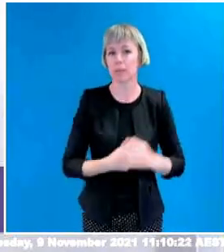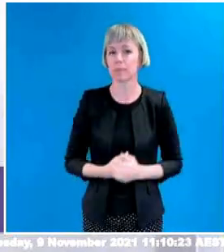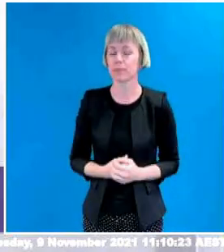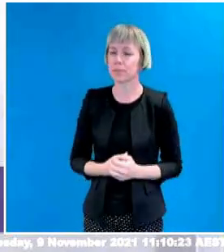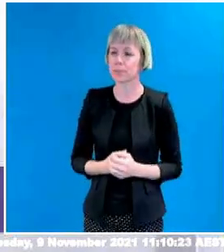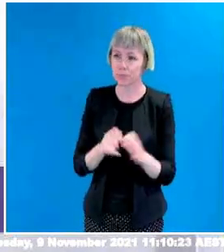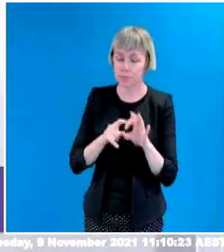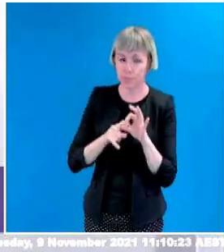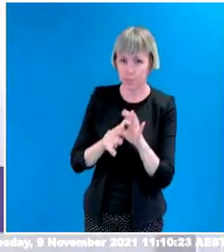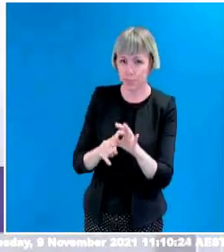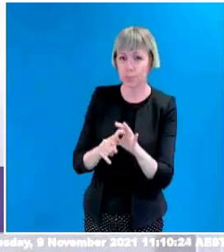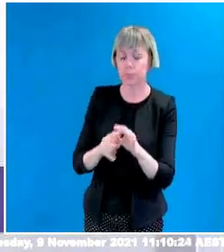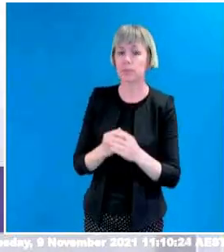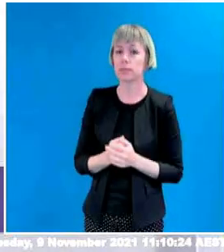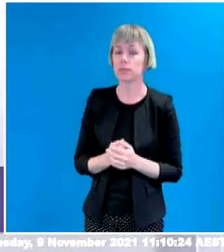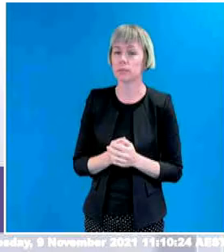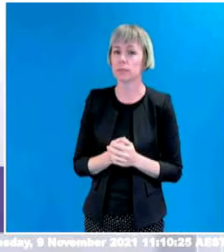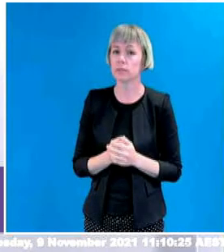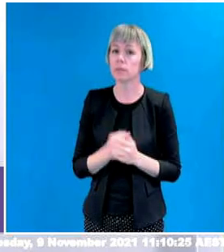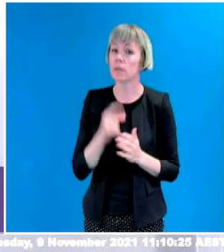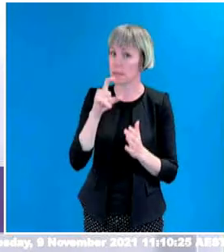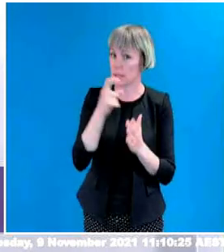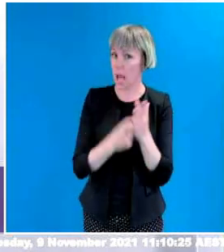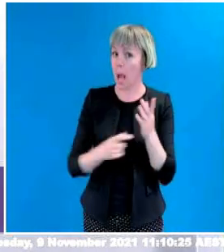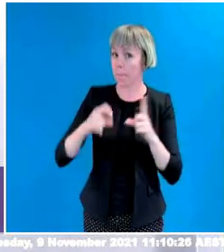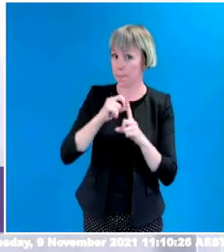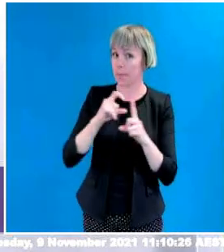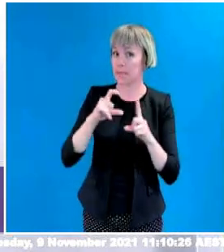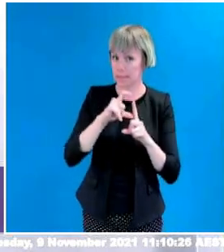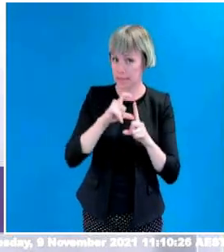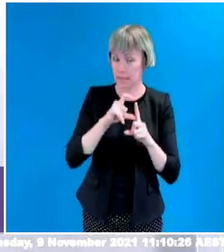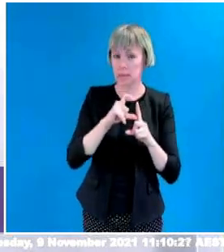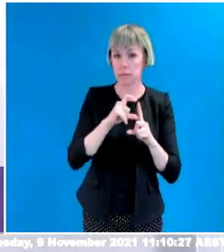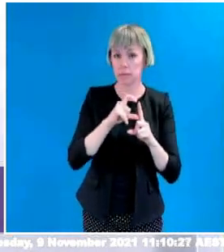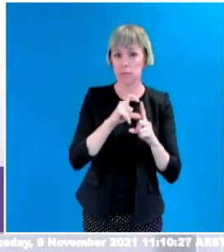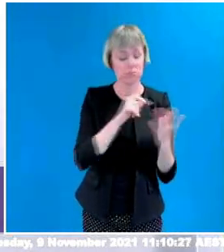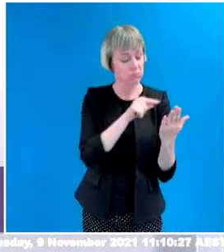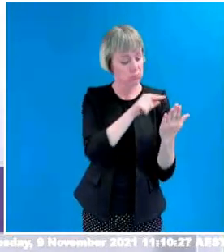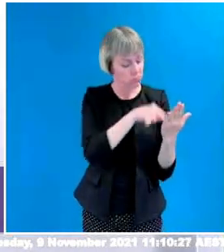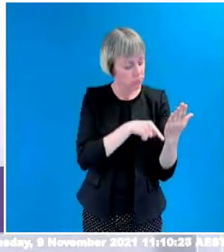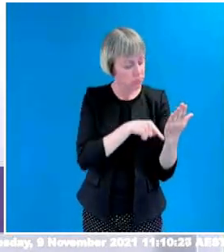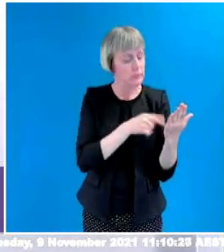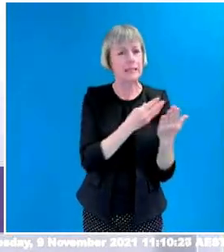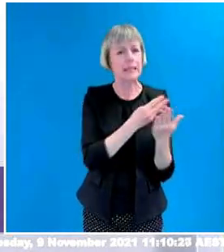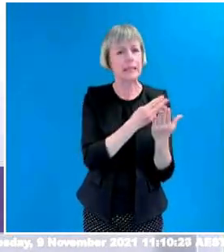of the features we see in the CRPD in terms of cross-cutting rights, the